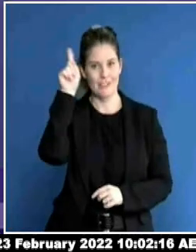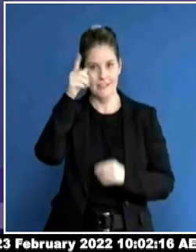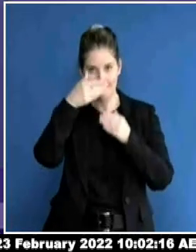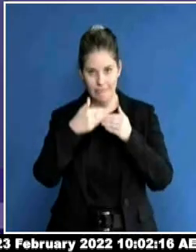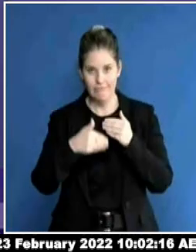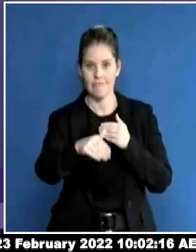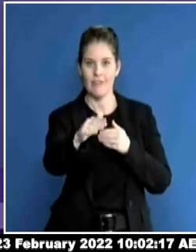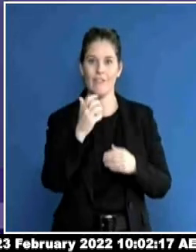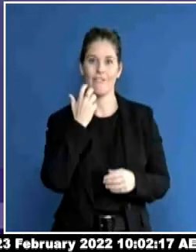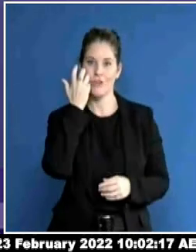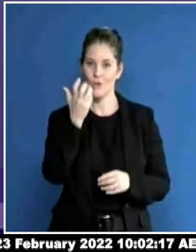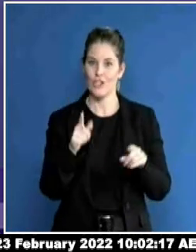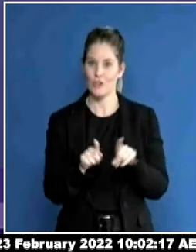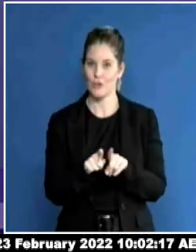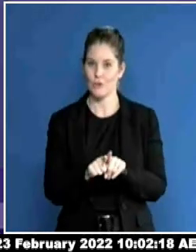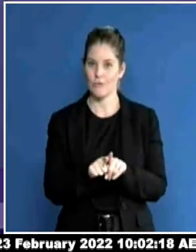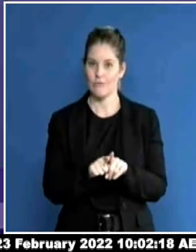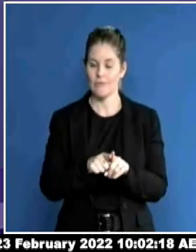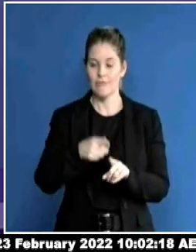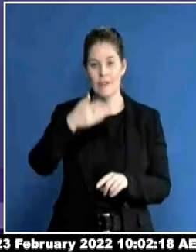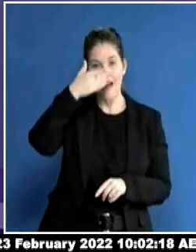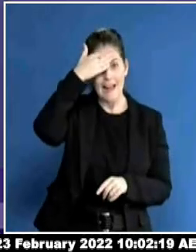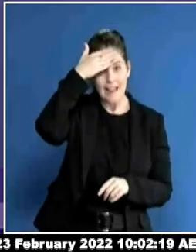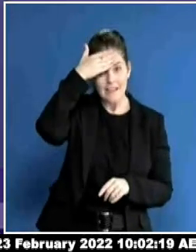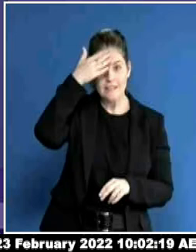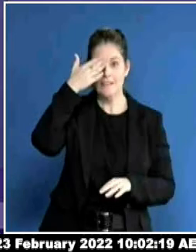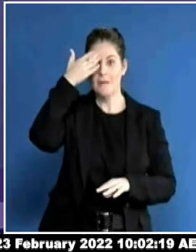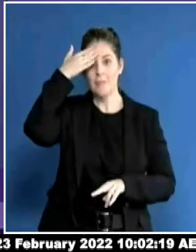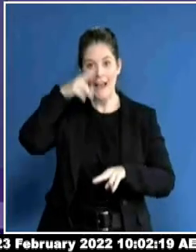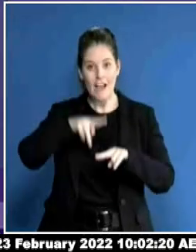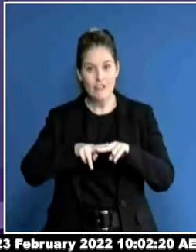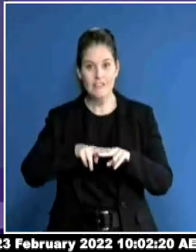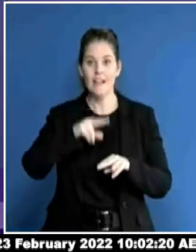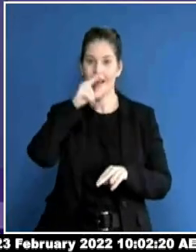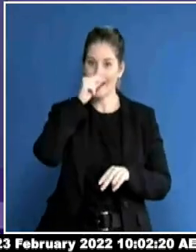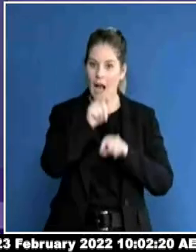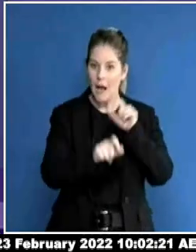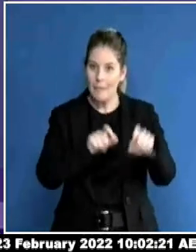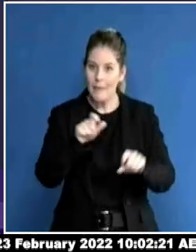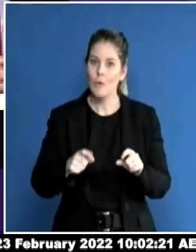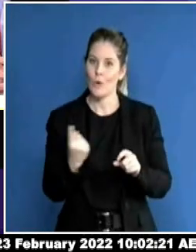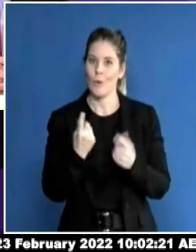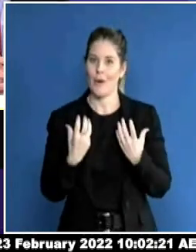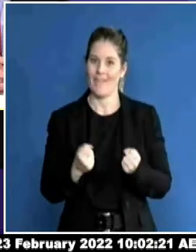parents and young people with disability. Thank you, Chair. CHAIR: Thank you very much, Commissioner Mason.